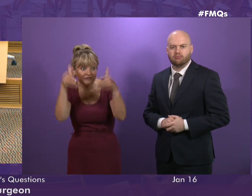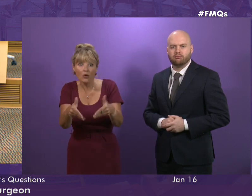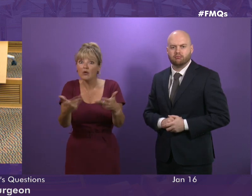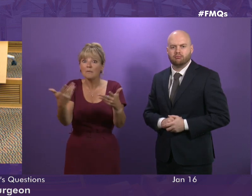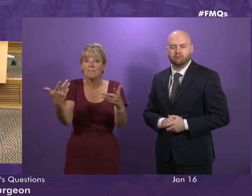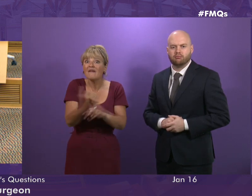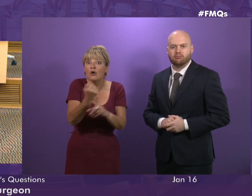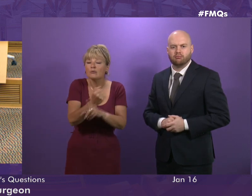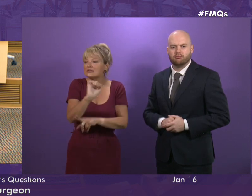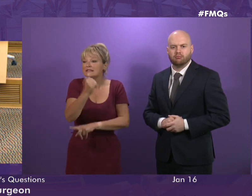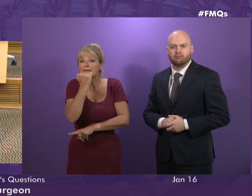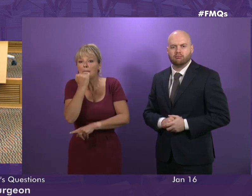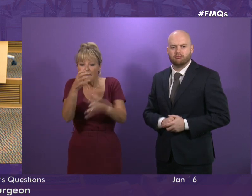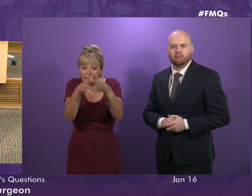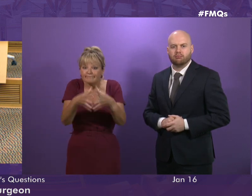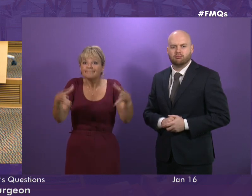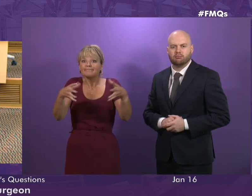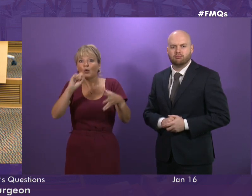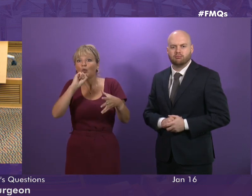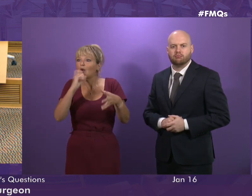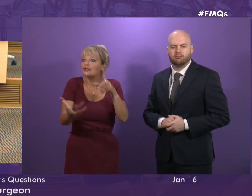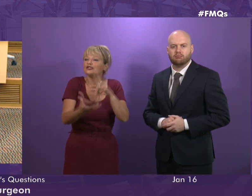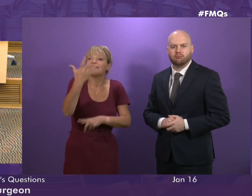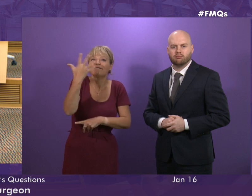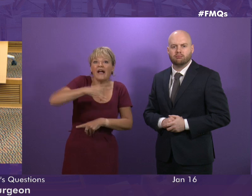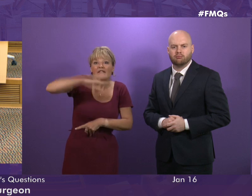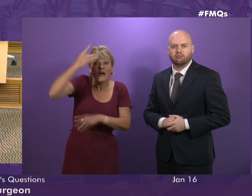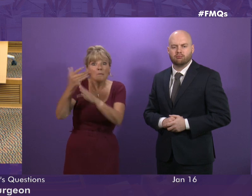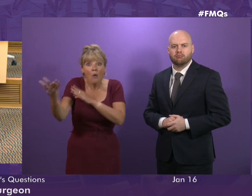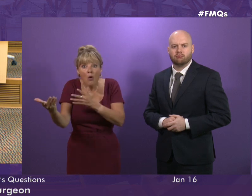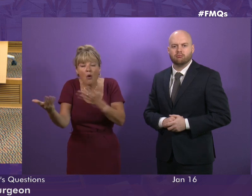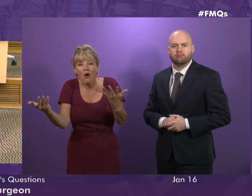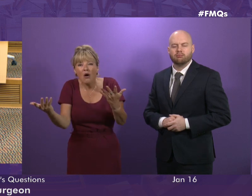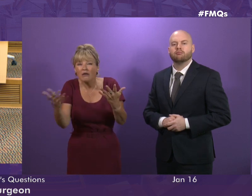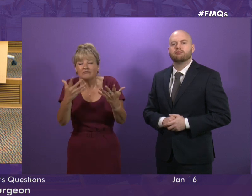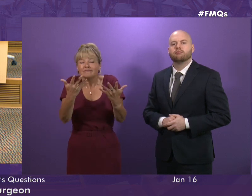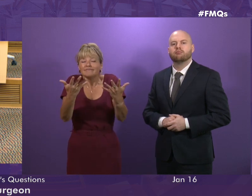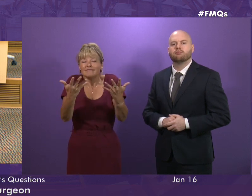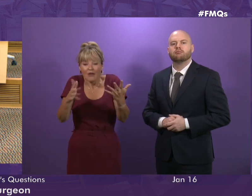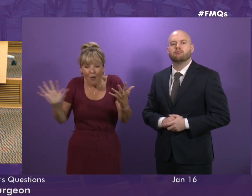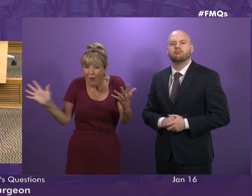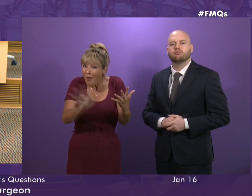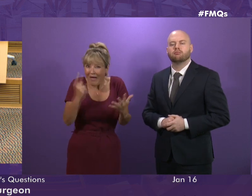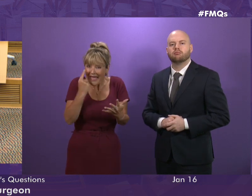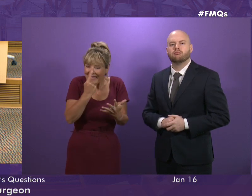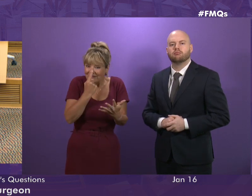number of pupils who achieve five highers or more, all the evidence says that performance